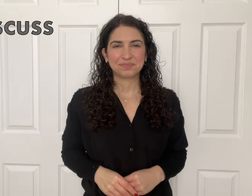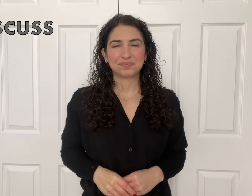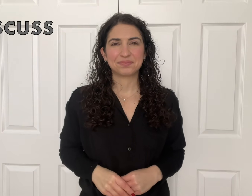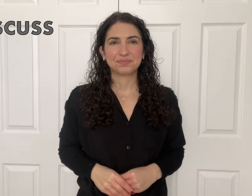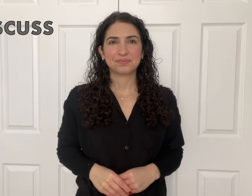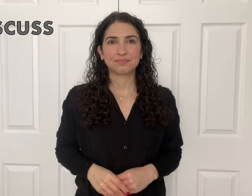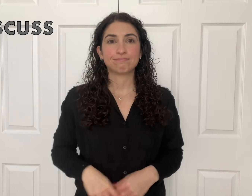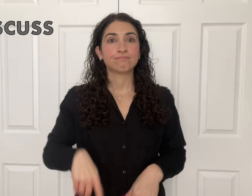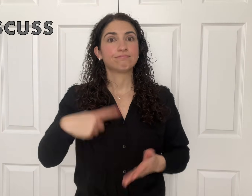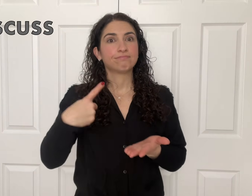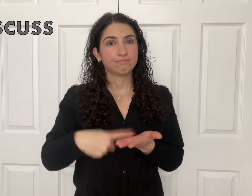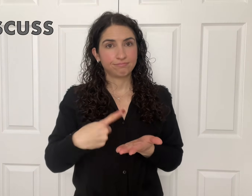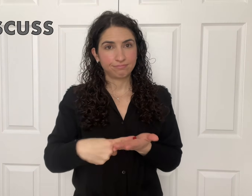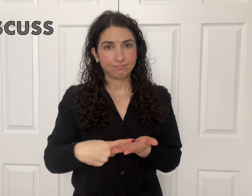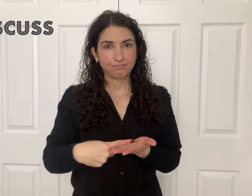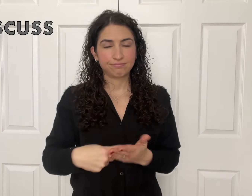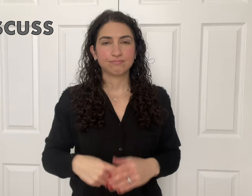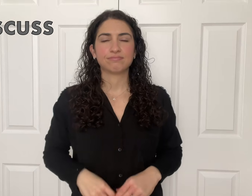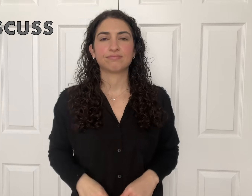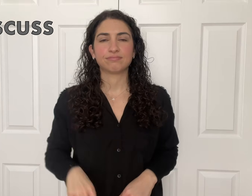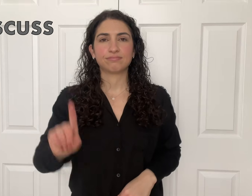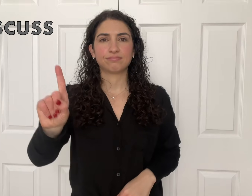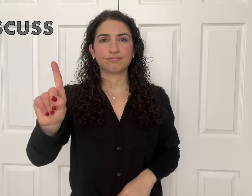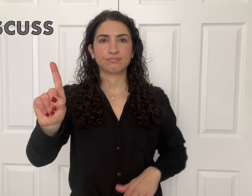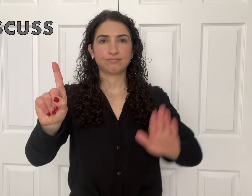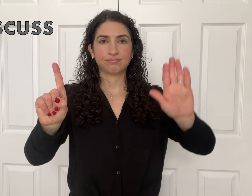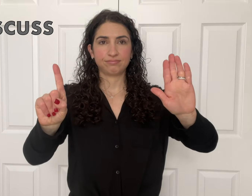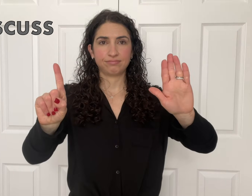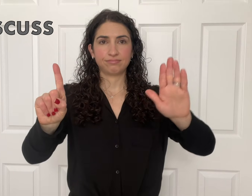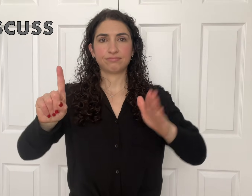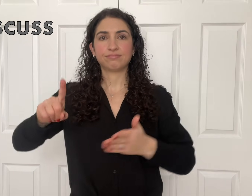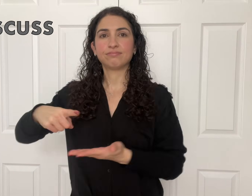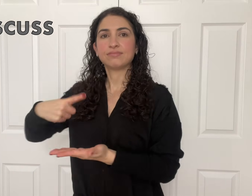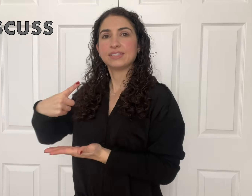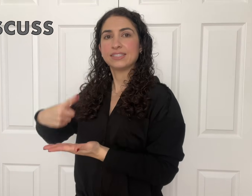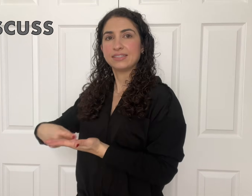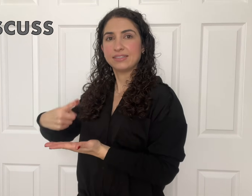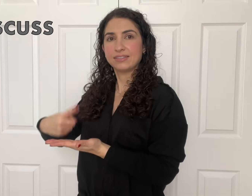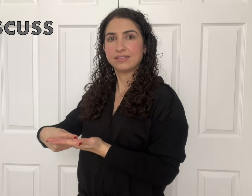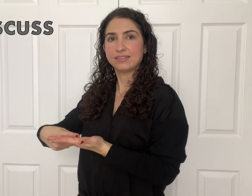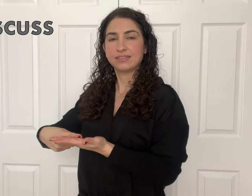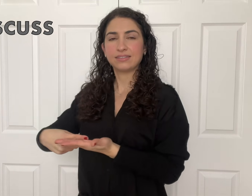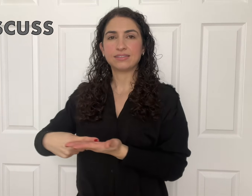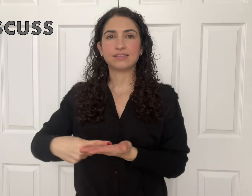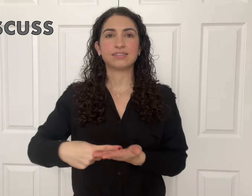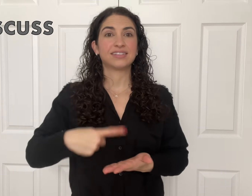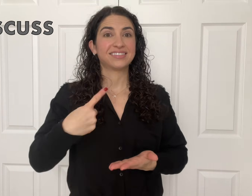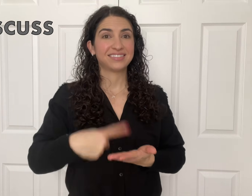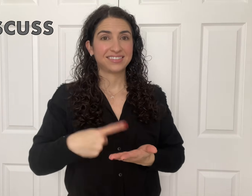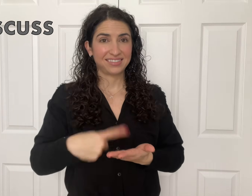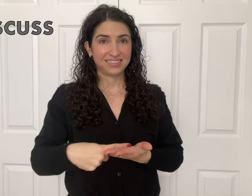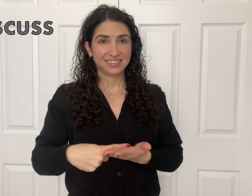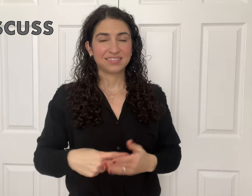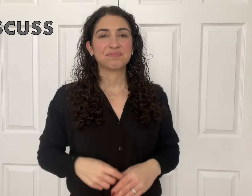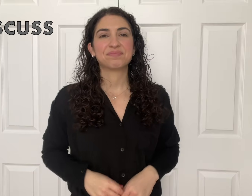Discuss.